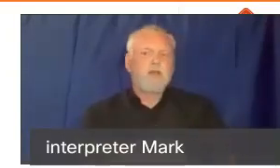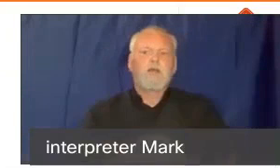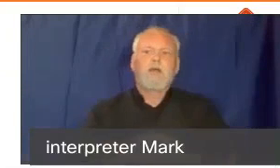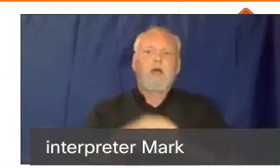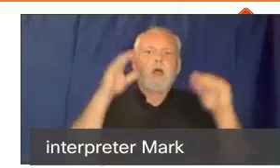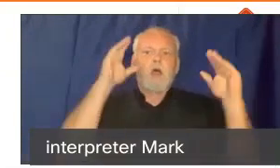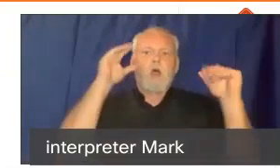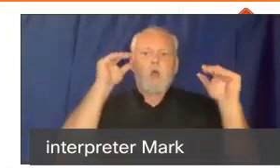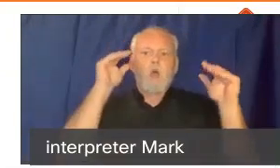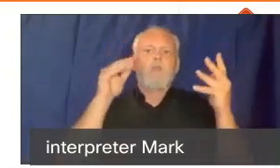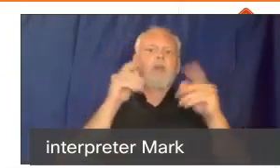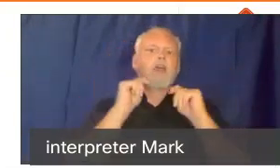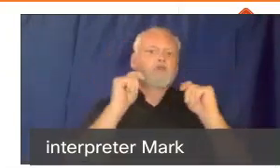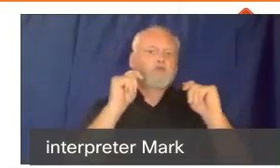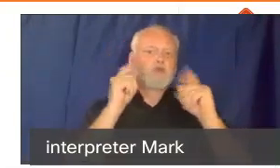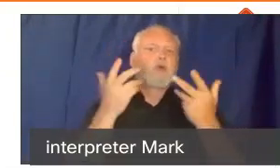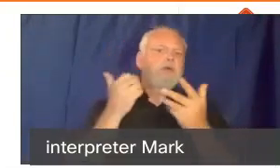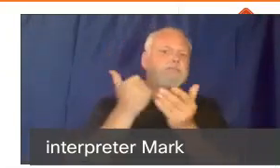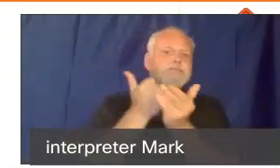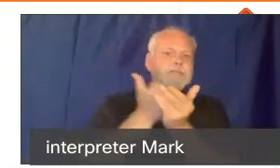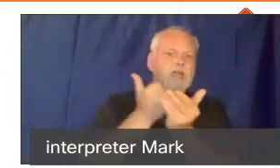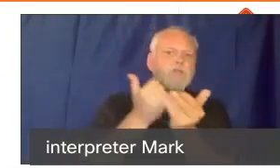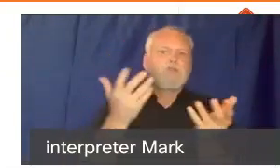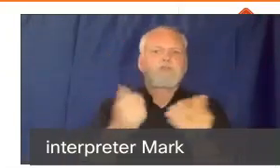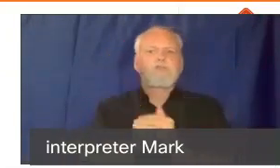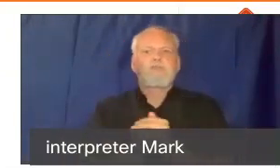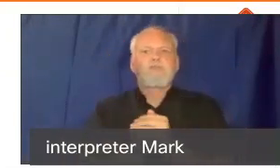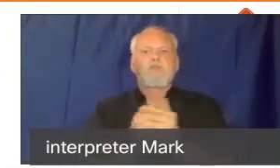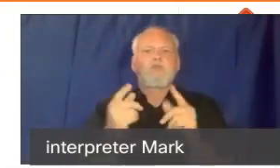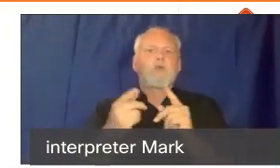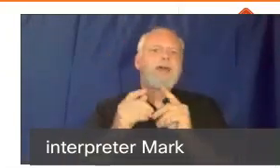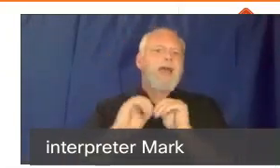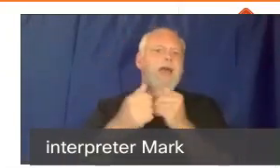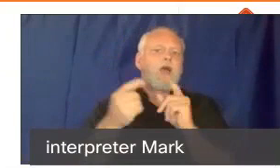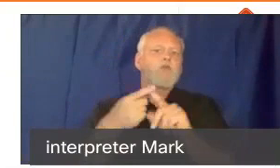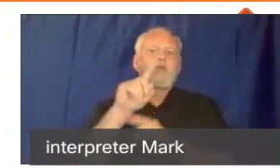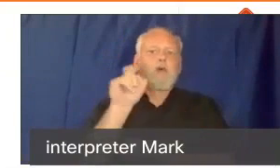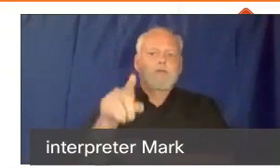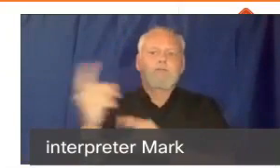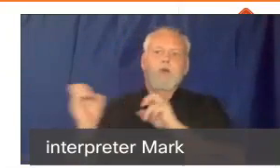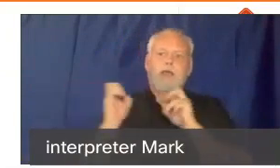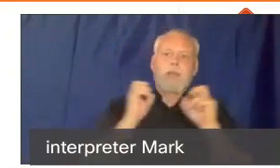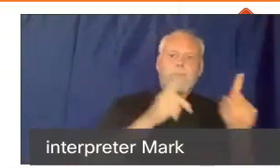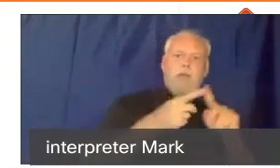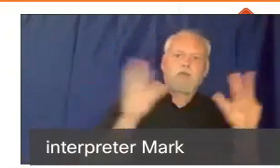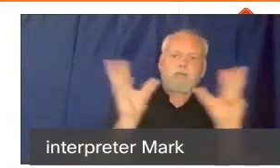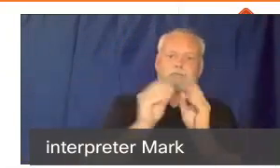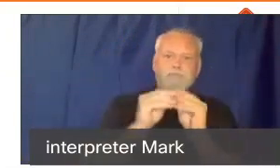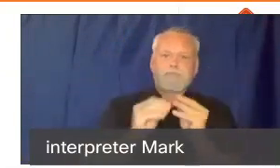Like, to tell you who the guide, how you like to compare it to. Answer questions, so let's go back to our meetings and here's our.